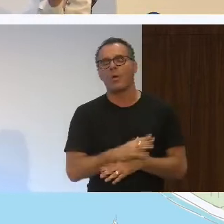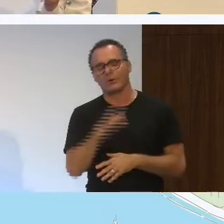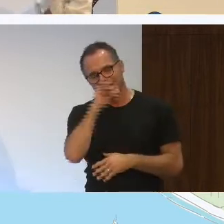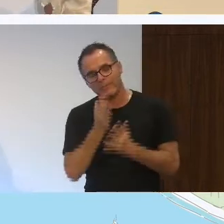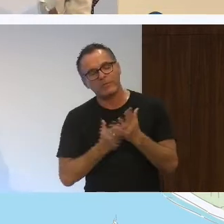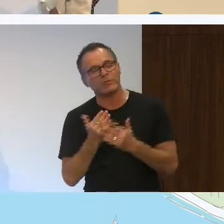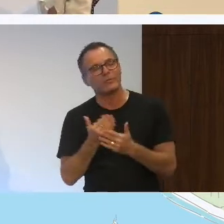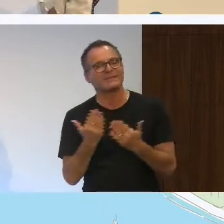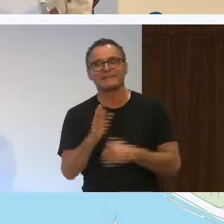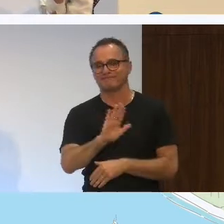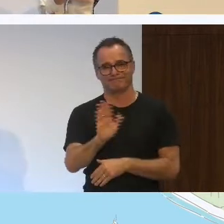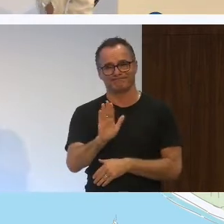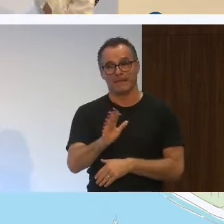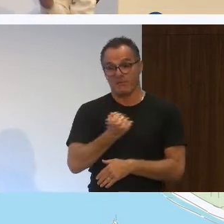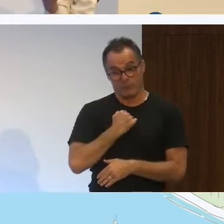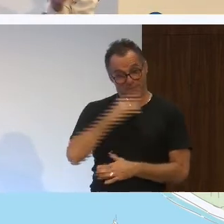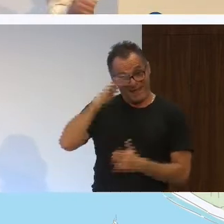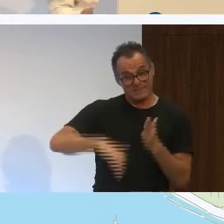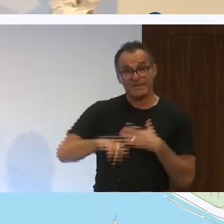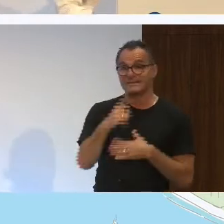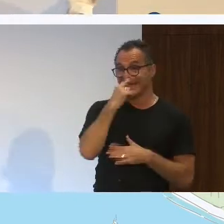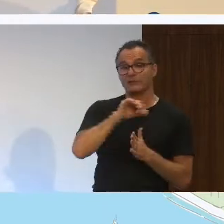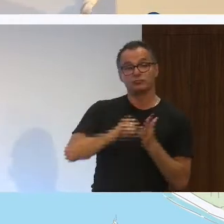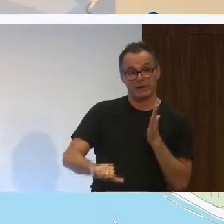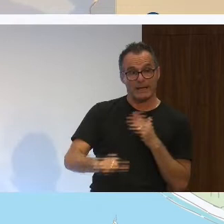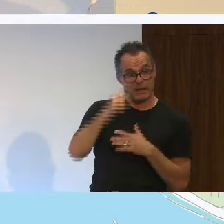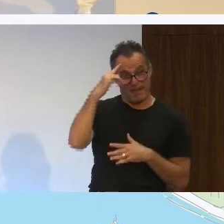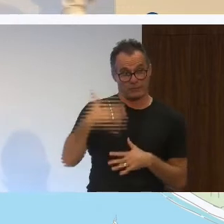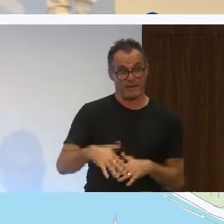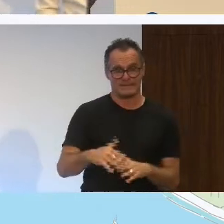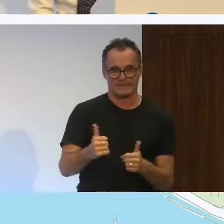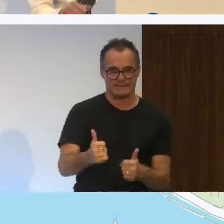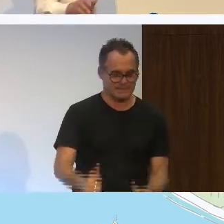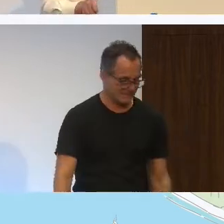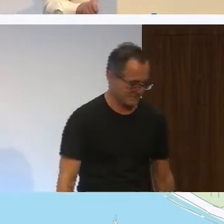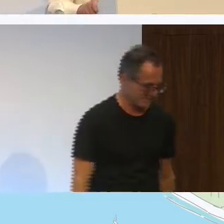also from my my own experience can trigger migraines in terms of food triggers.